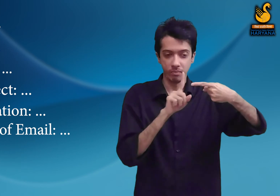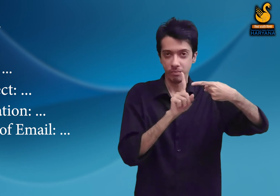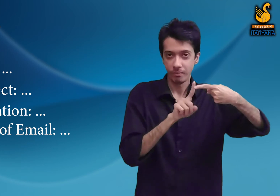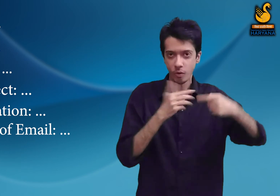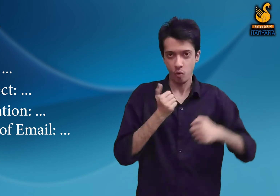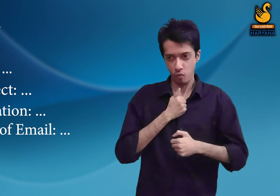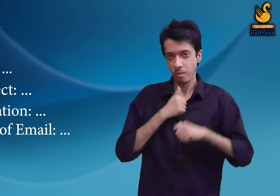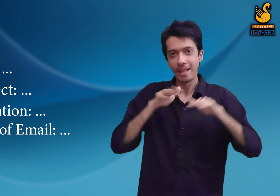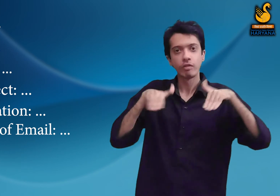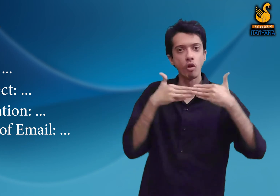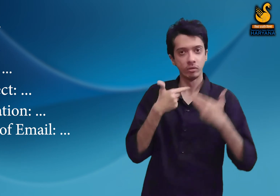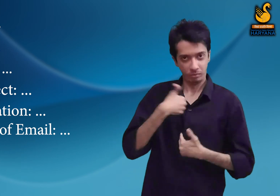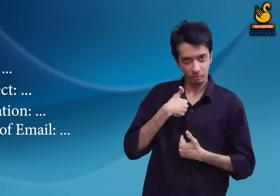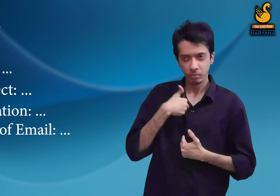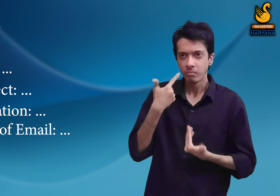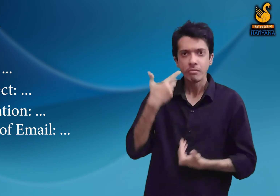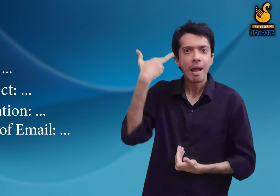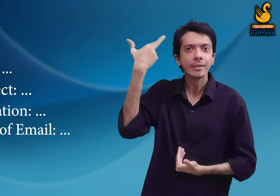In the first paragraph, you need to write your introduction.